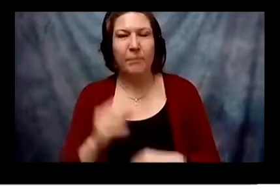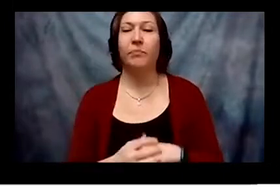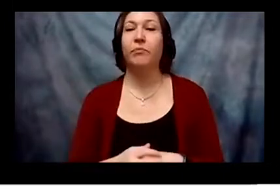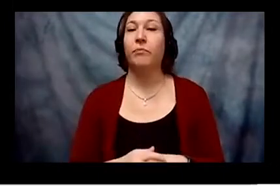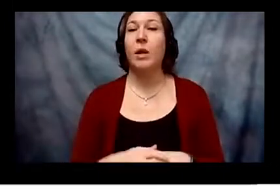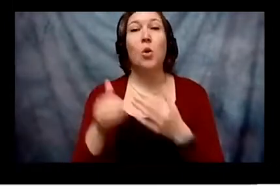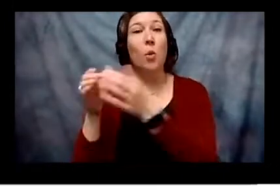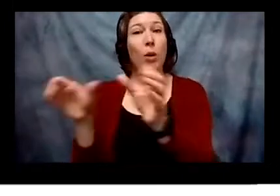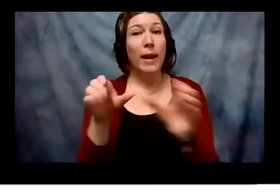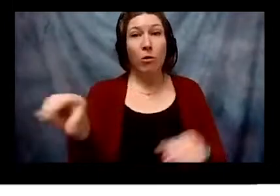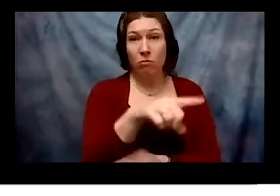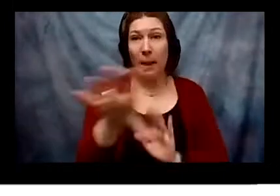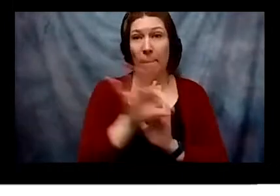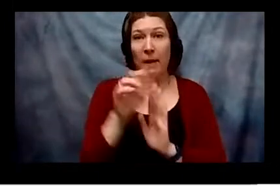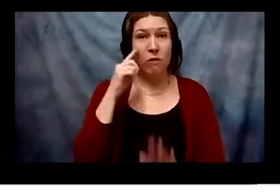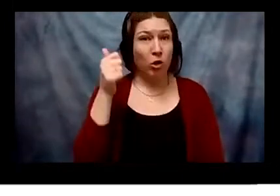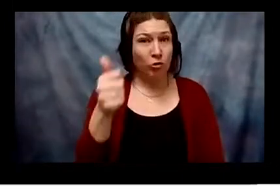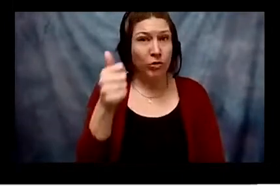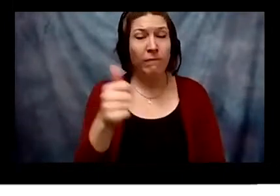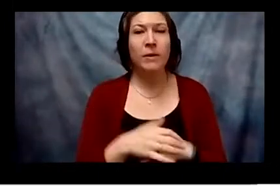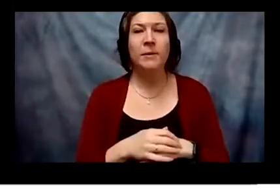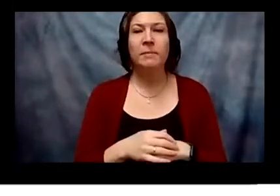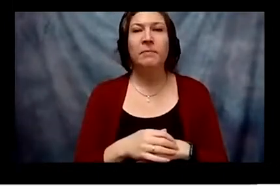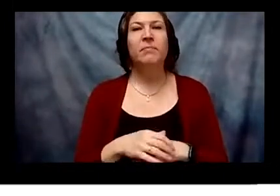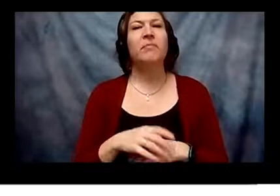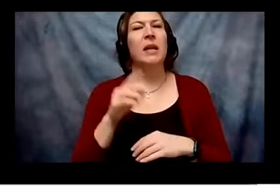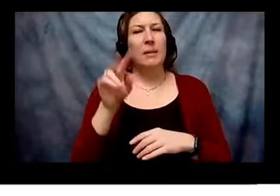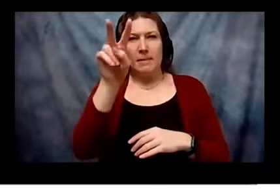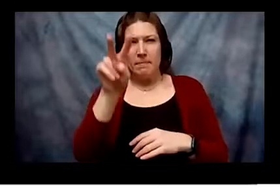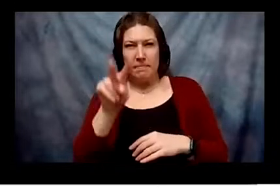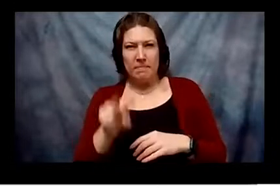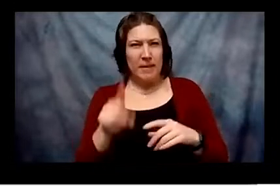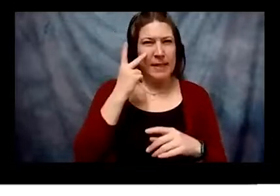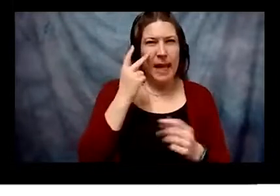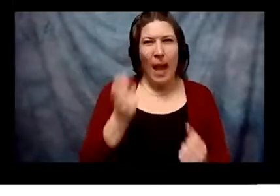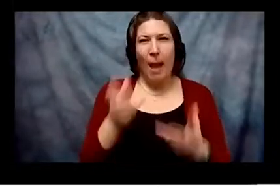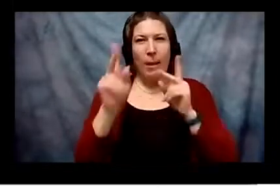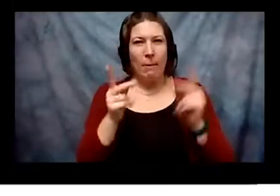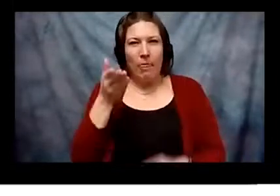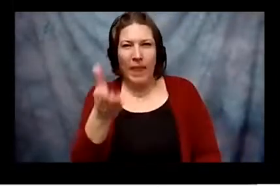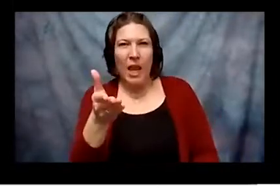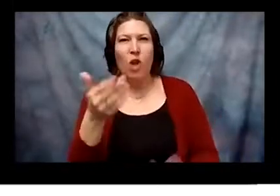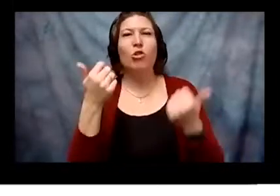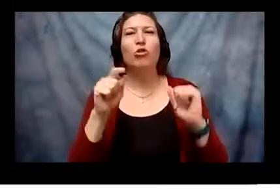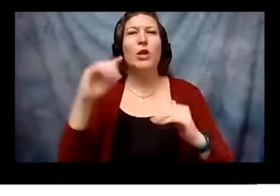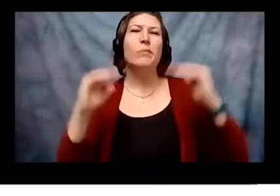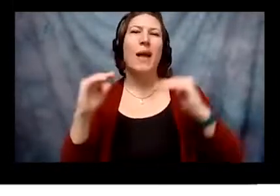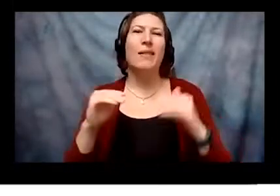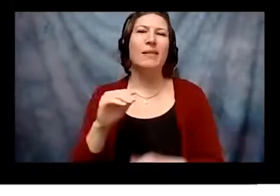Please choose to enter a room with only four to six people at the most. So we spread across the rooms equally and everyone's